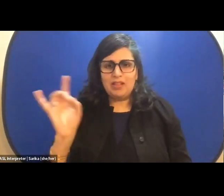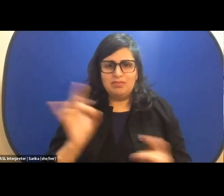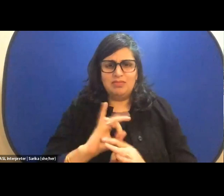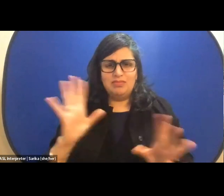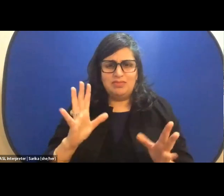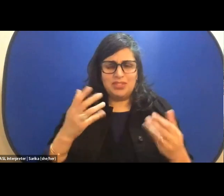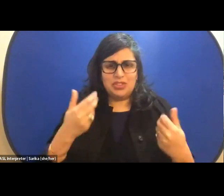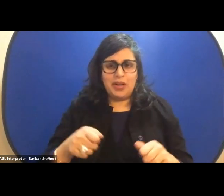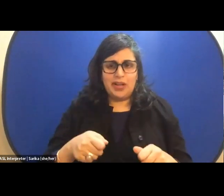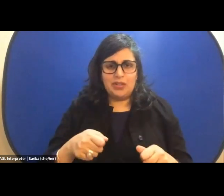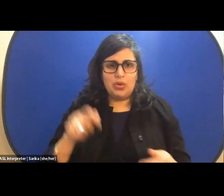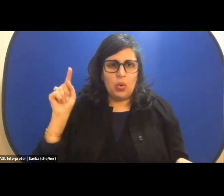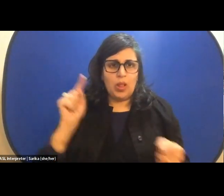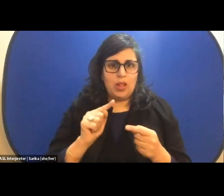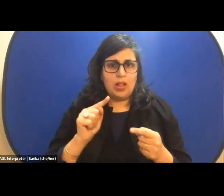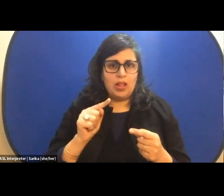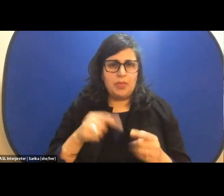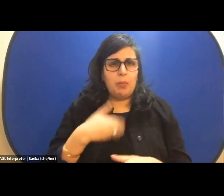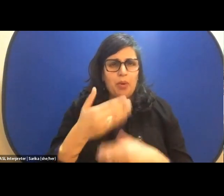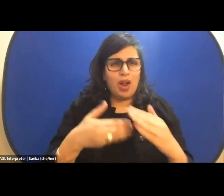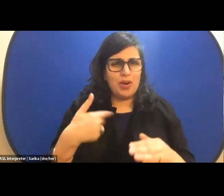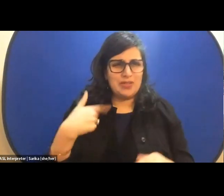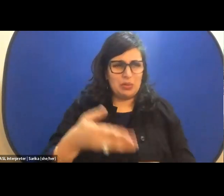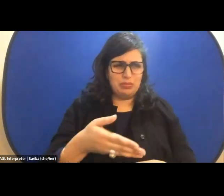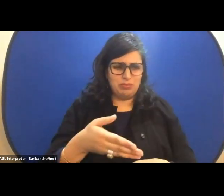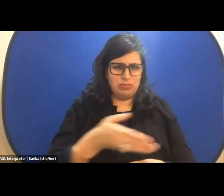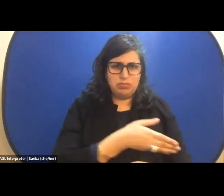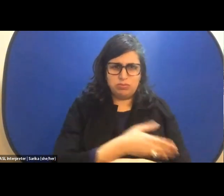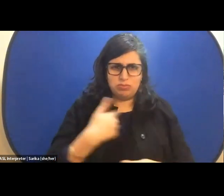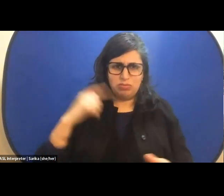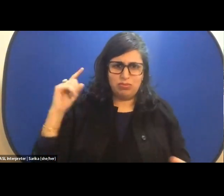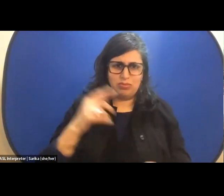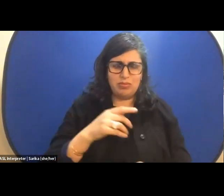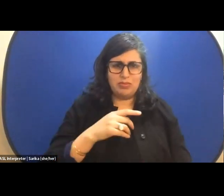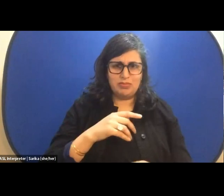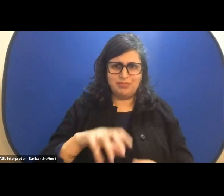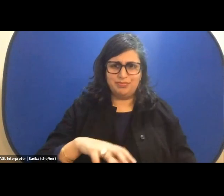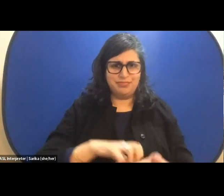process and why other than the substantive things it does, this bill is an outrageous way of trying